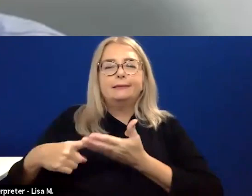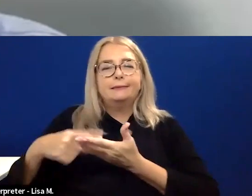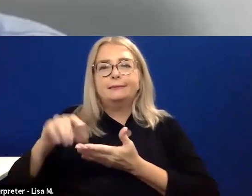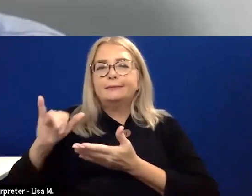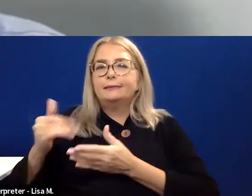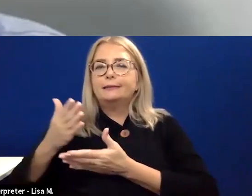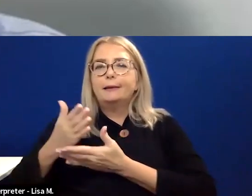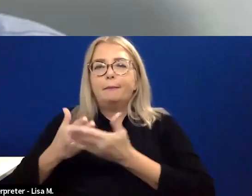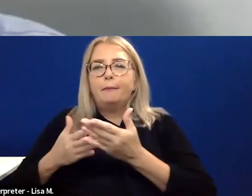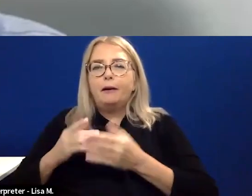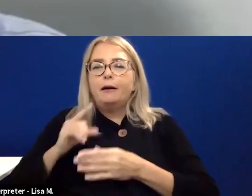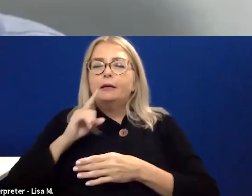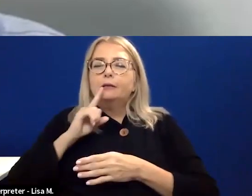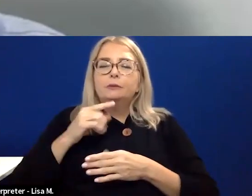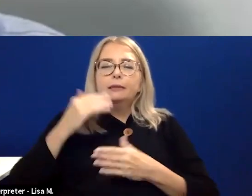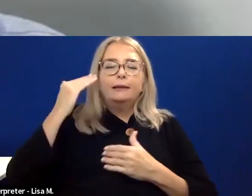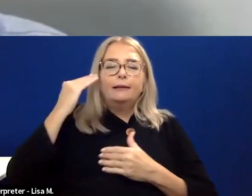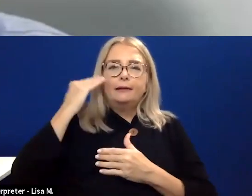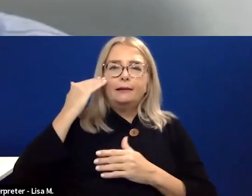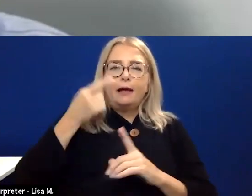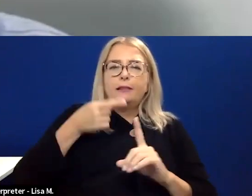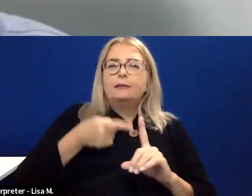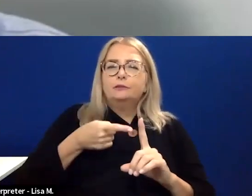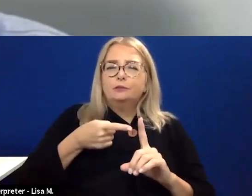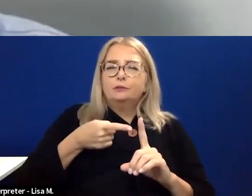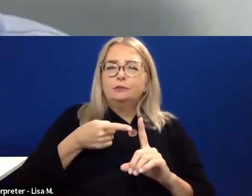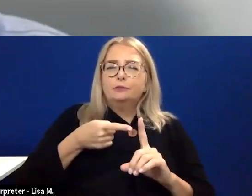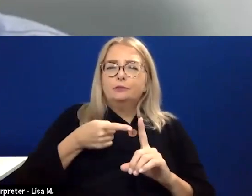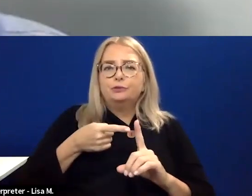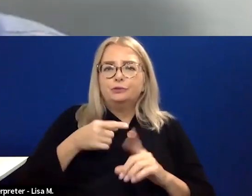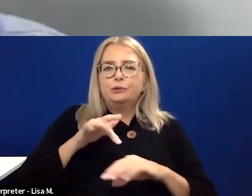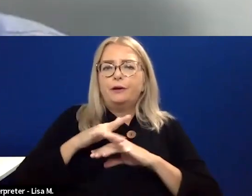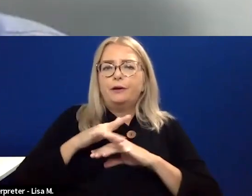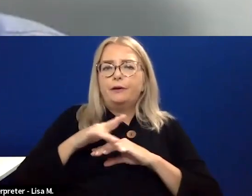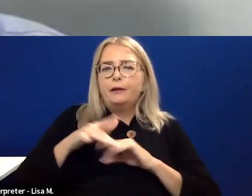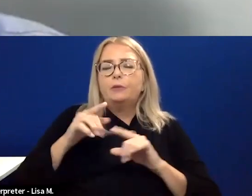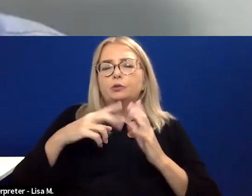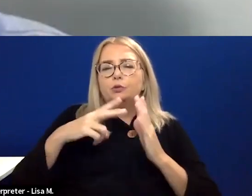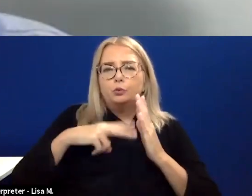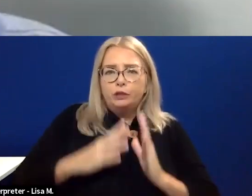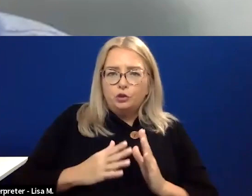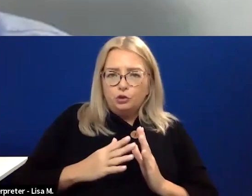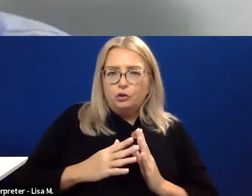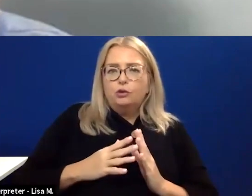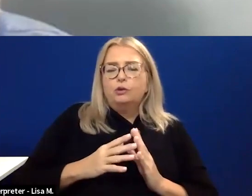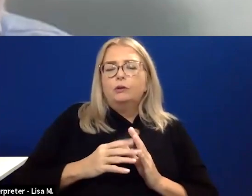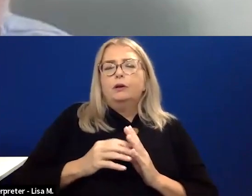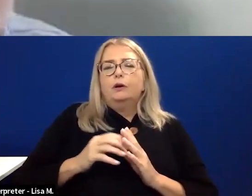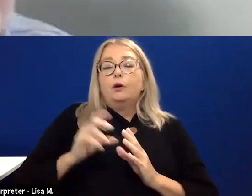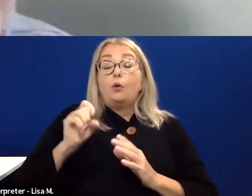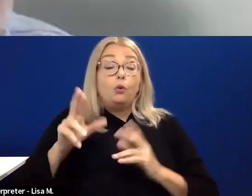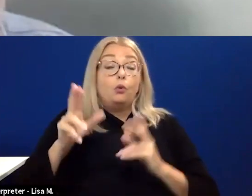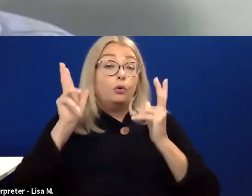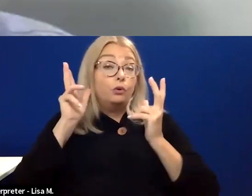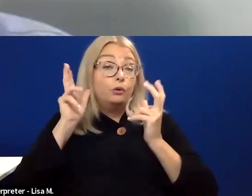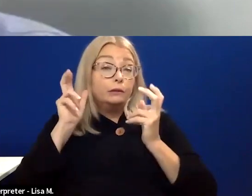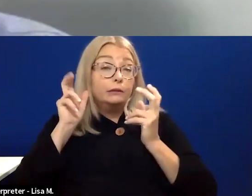that would be available to the to the reader or listener but that knowledge does you very little